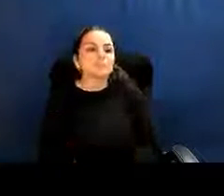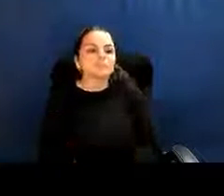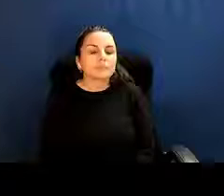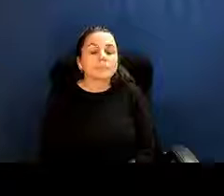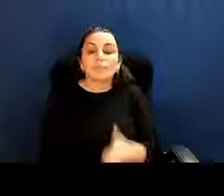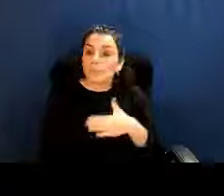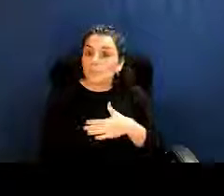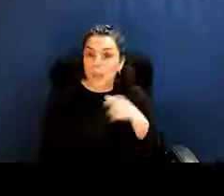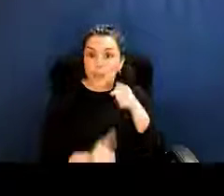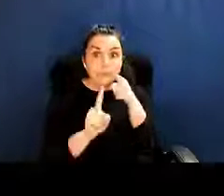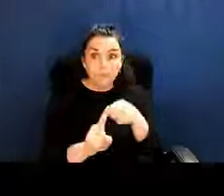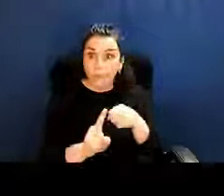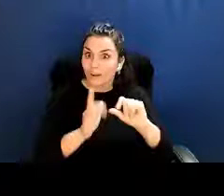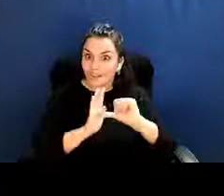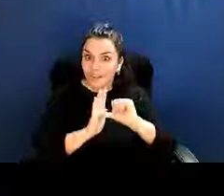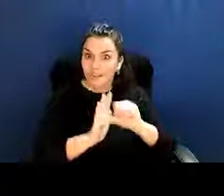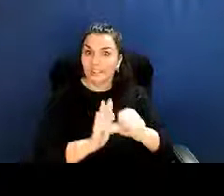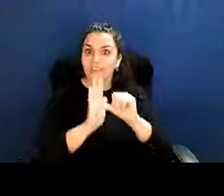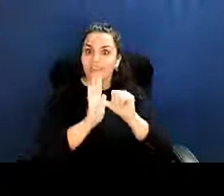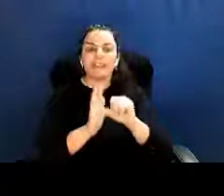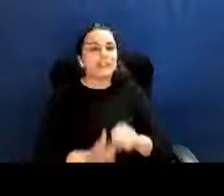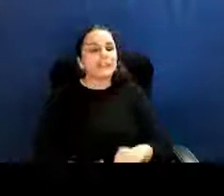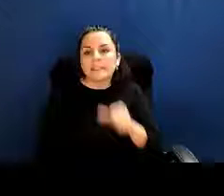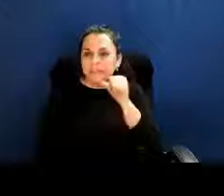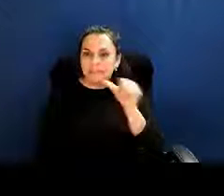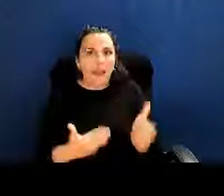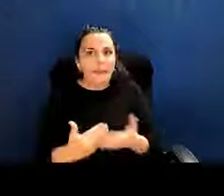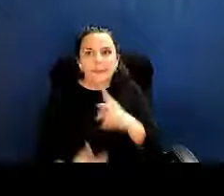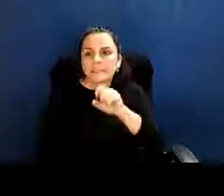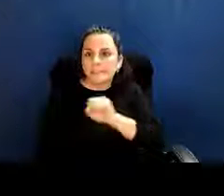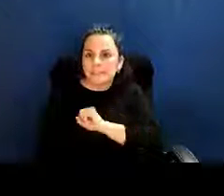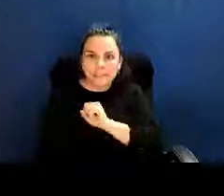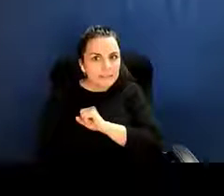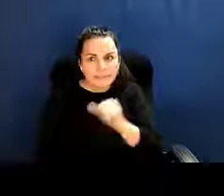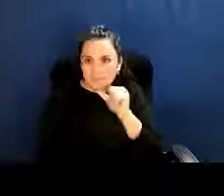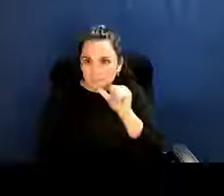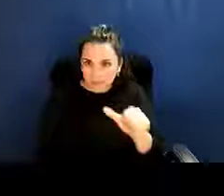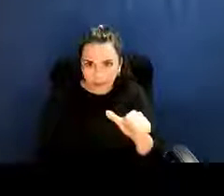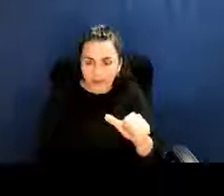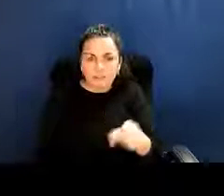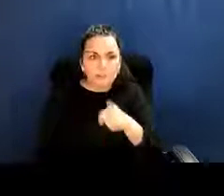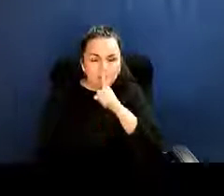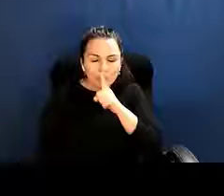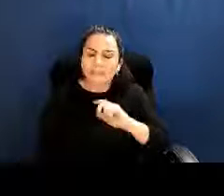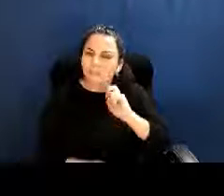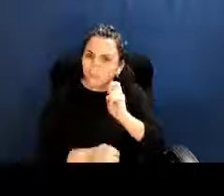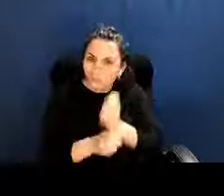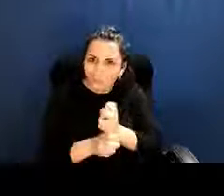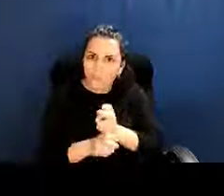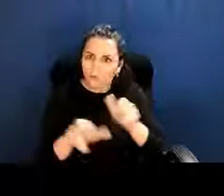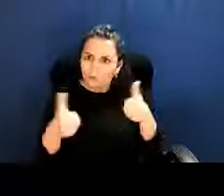and tell you is that it's not easy to understand what all these things actually mean